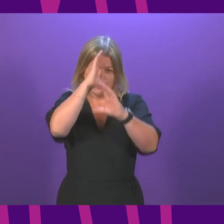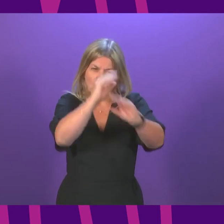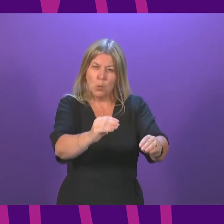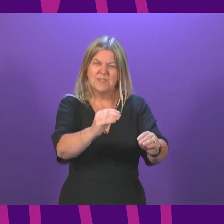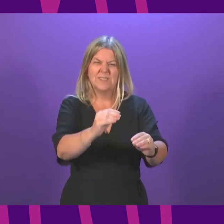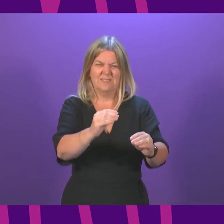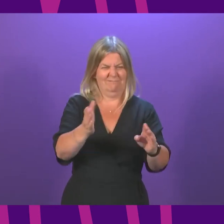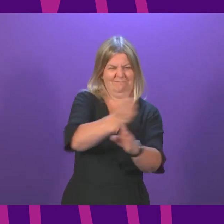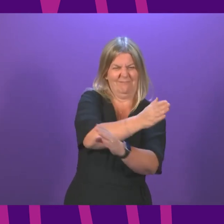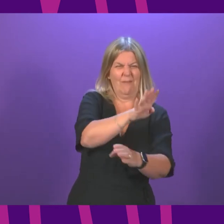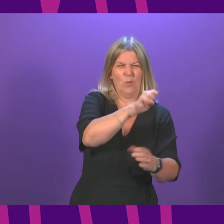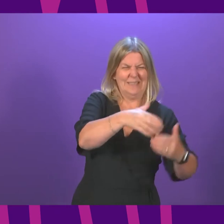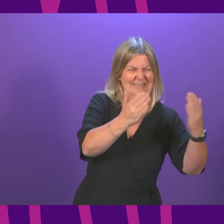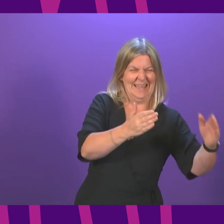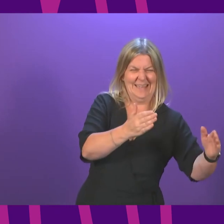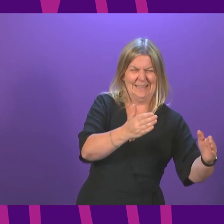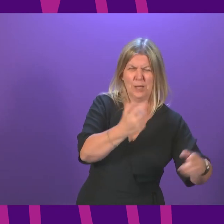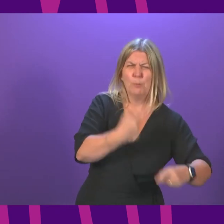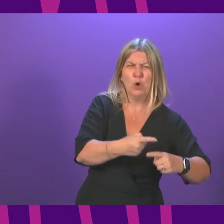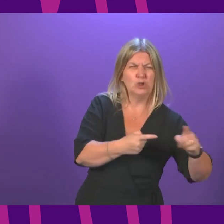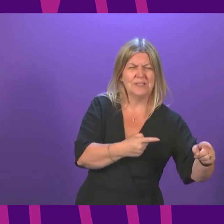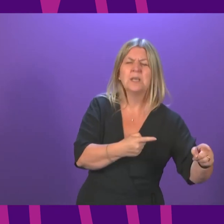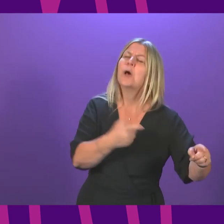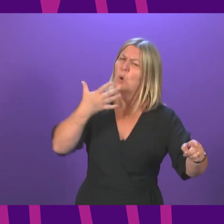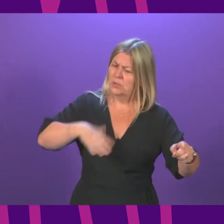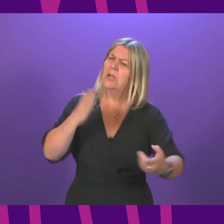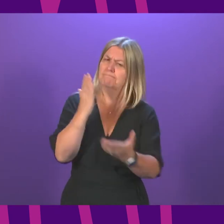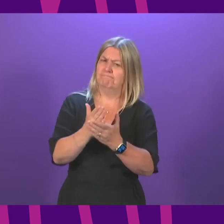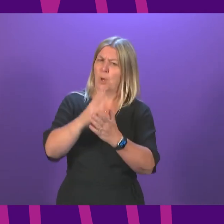The Government does not in any way dispute the importance of that; the question is one